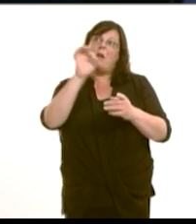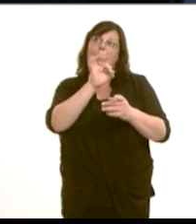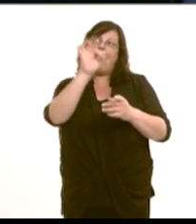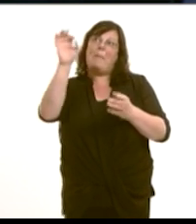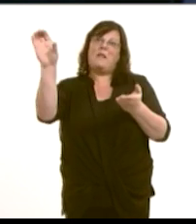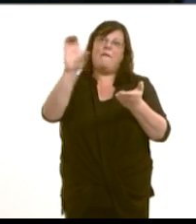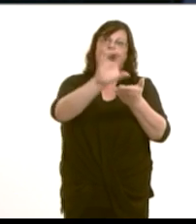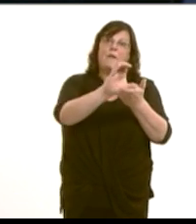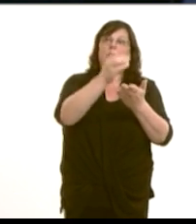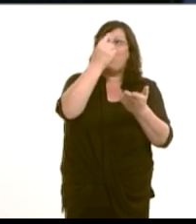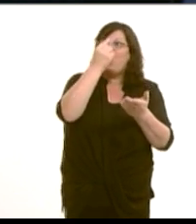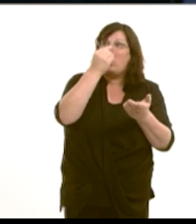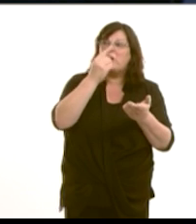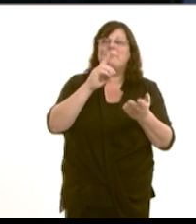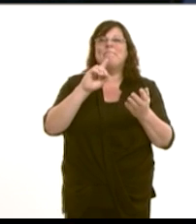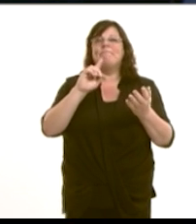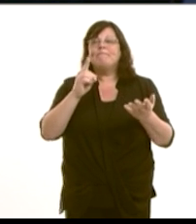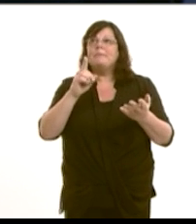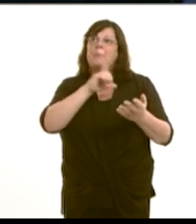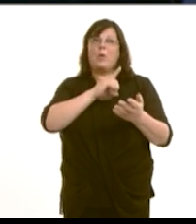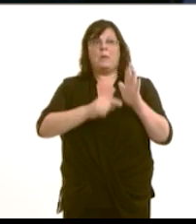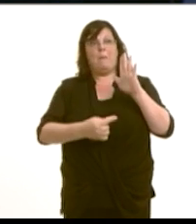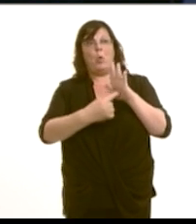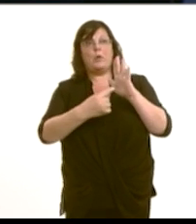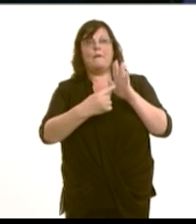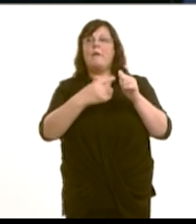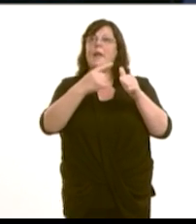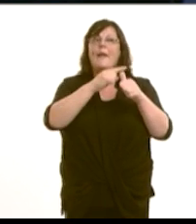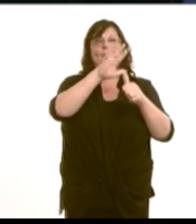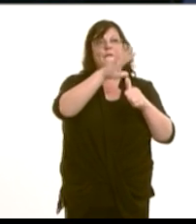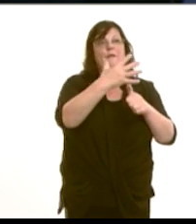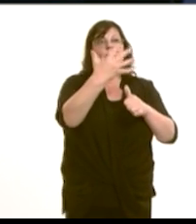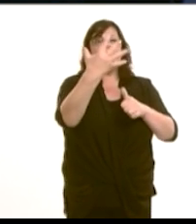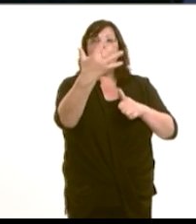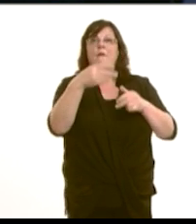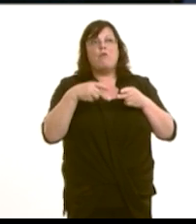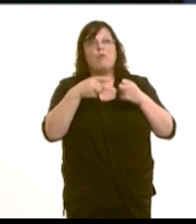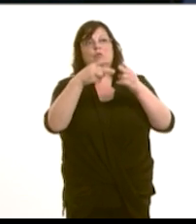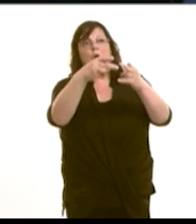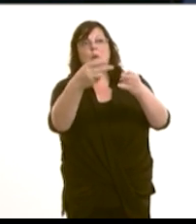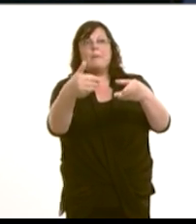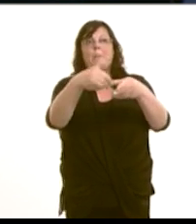as a contribution towards its cost, because of the importance of the A55 as part of the European transport network.